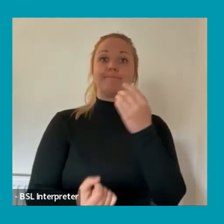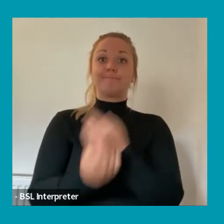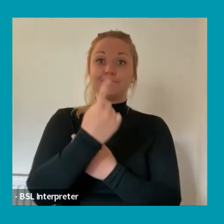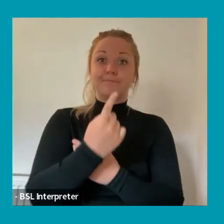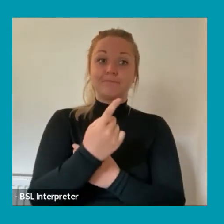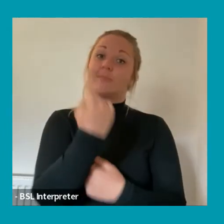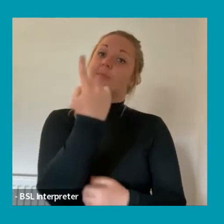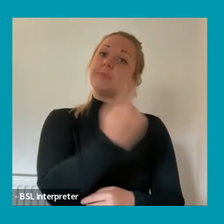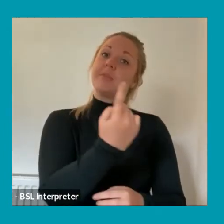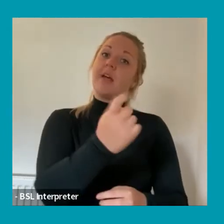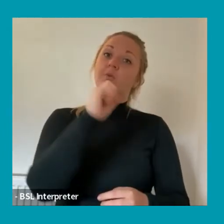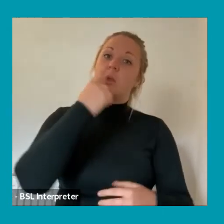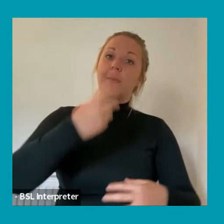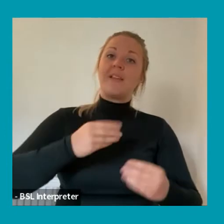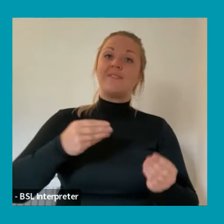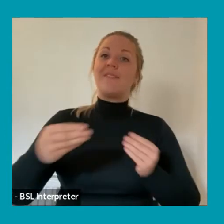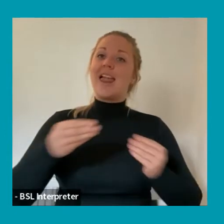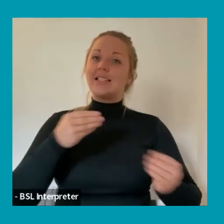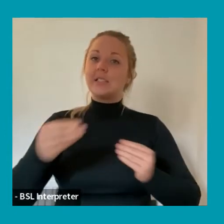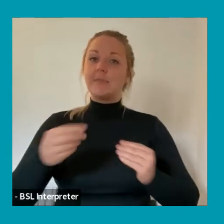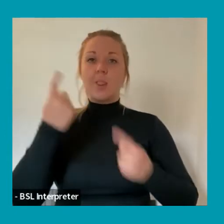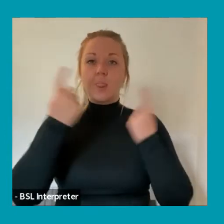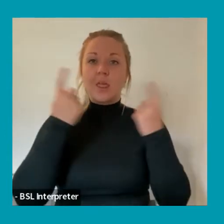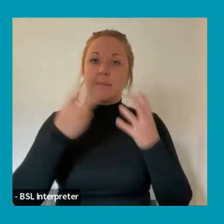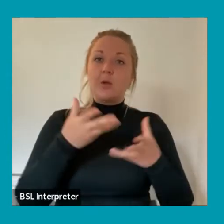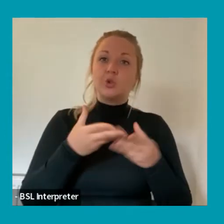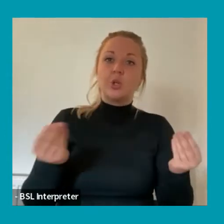and more solutions and not just that's the way we can do it take it or leave it.